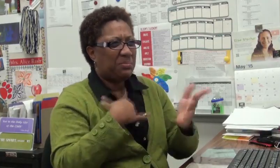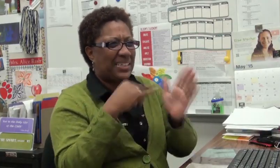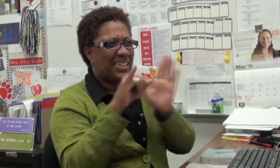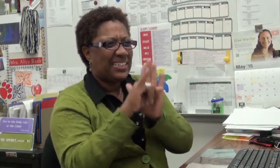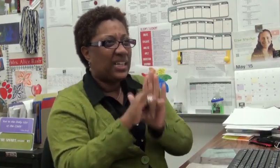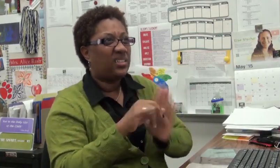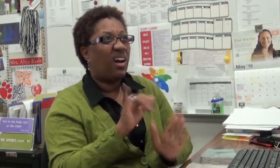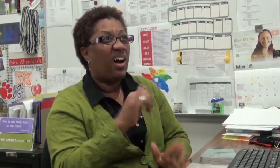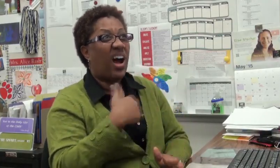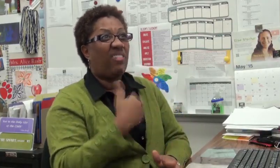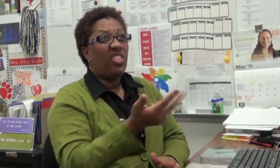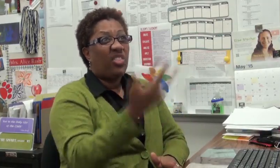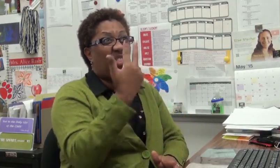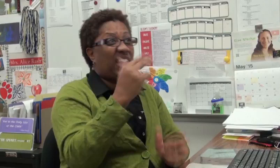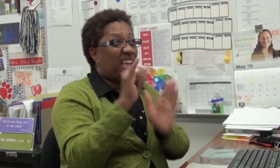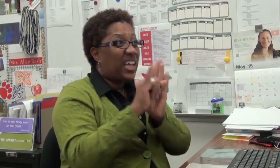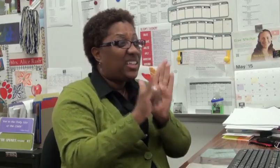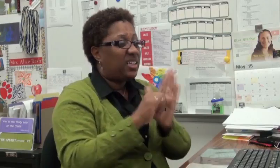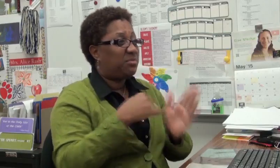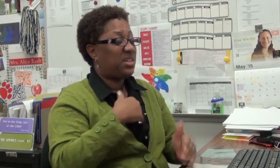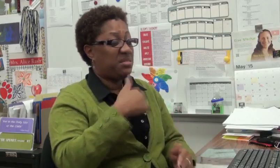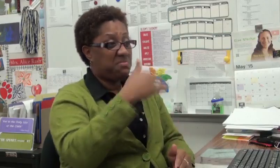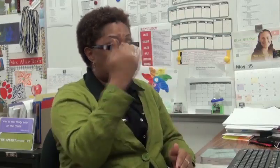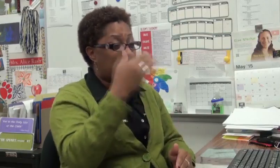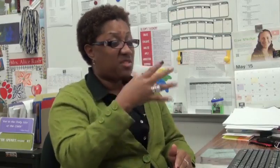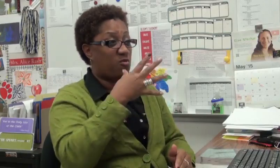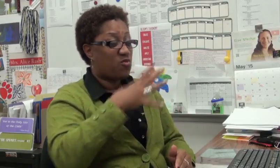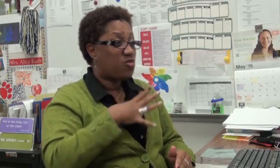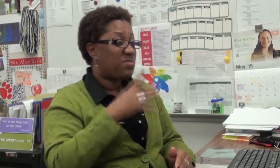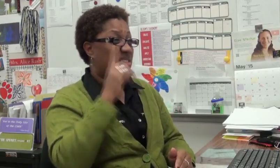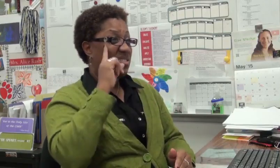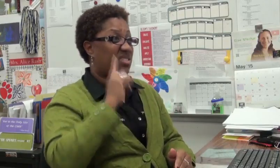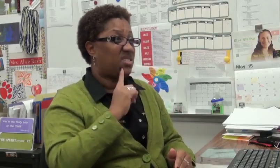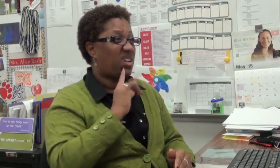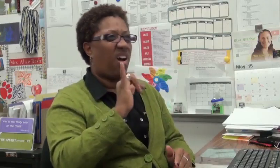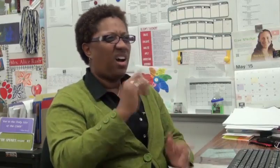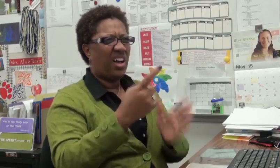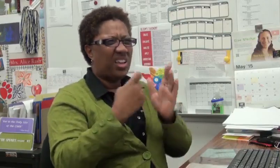That’s when I really started learning about the complexity of my identity as a black woman who was also deaf.